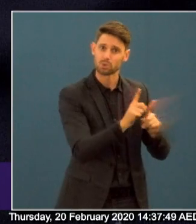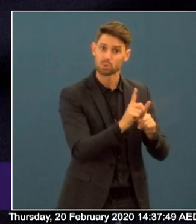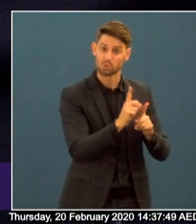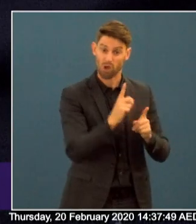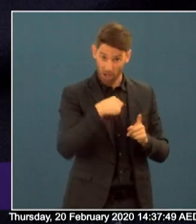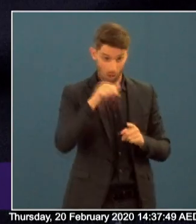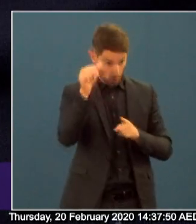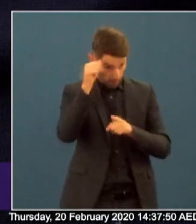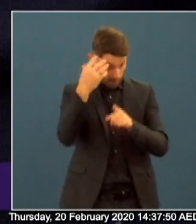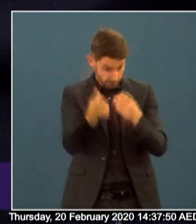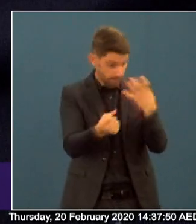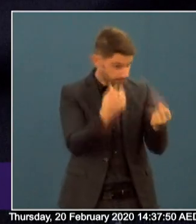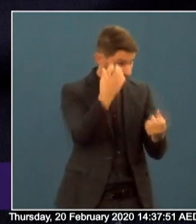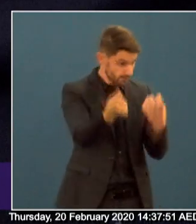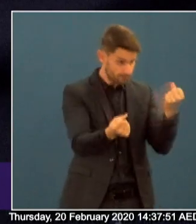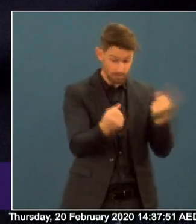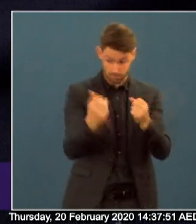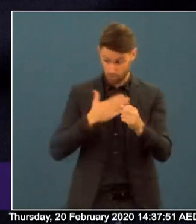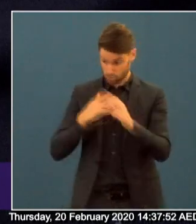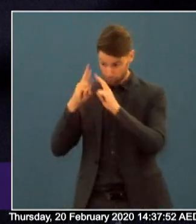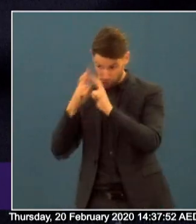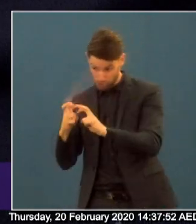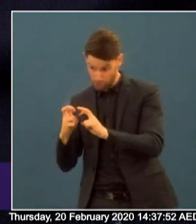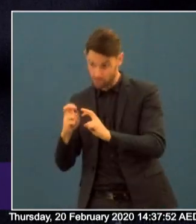except that it echoes the lived experience that people have,